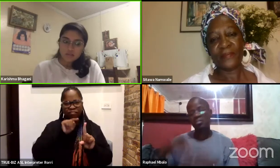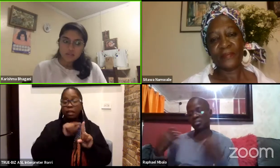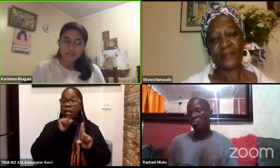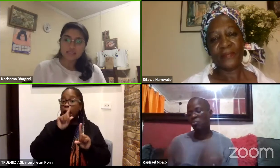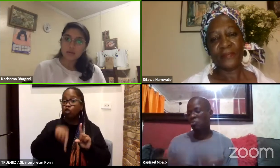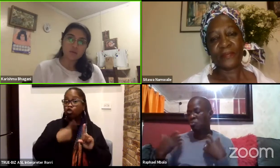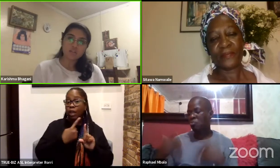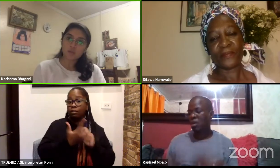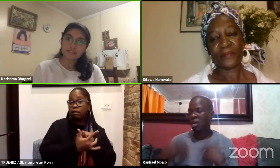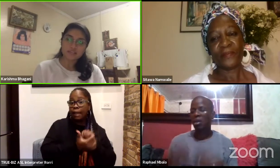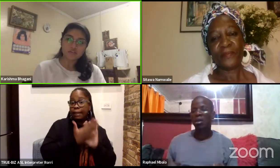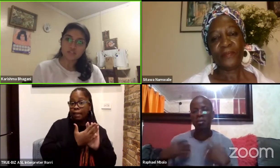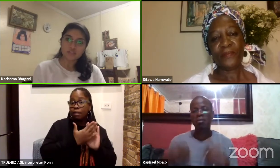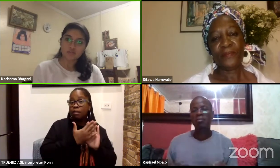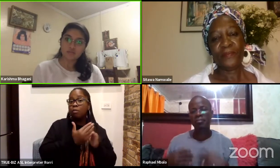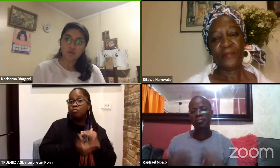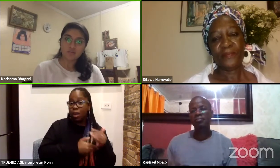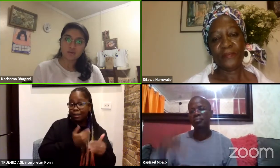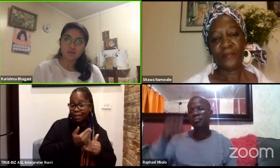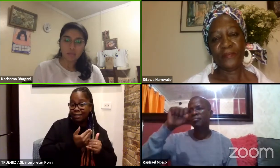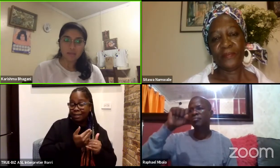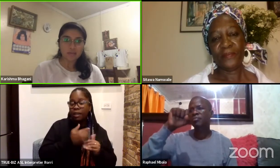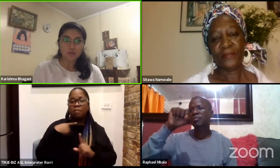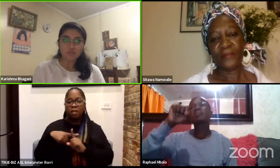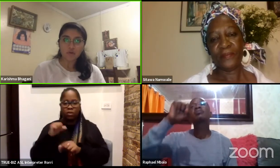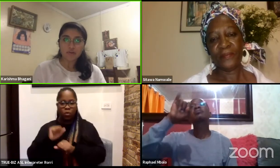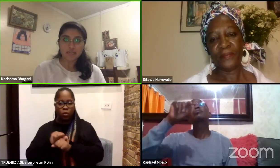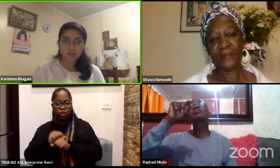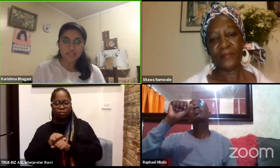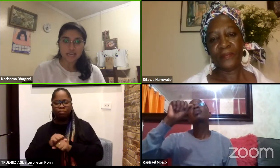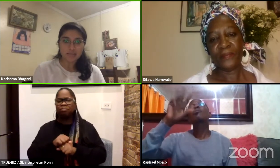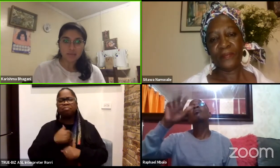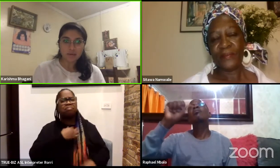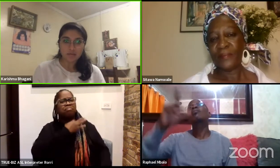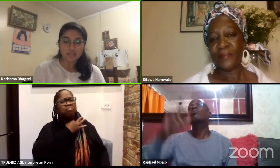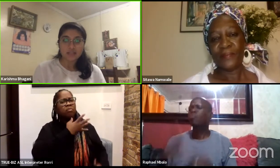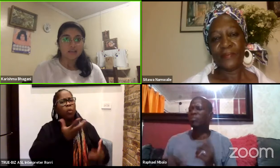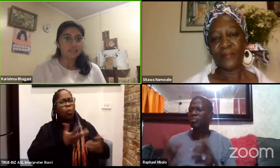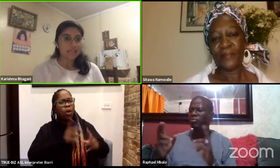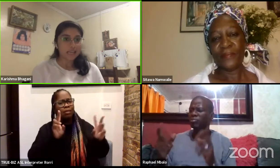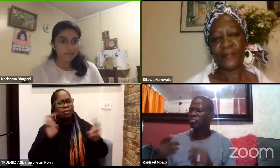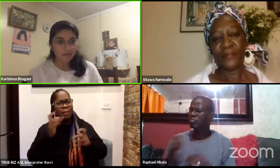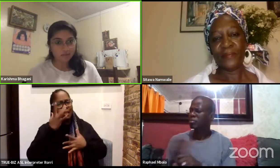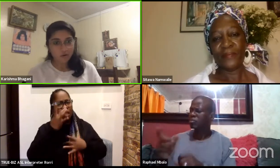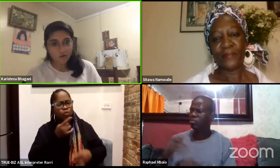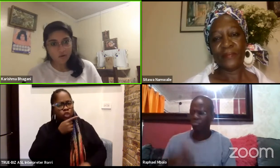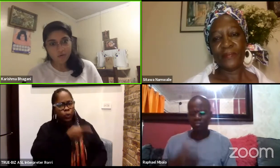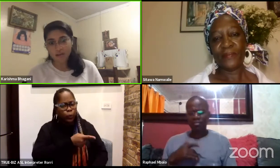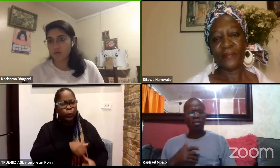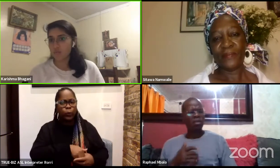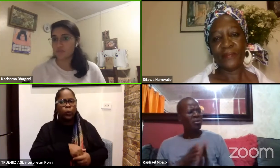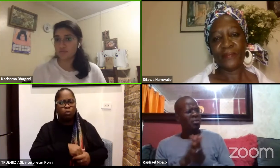Sitawa, what topics interest you? I mean, you've already started telling me about "Taking My Father Home", I know about "Room